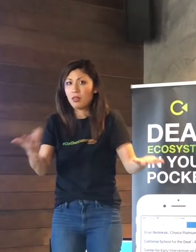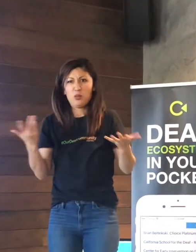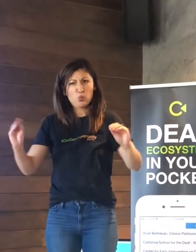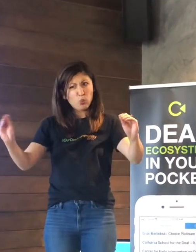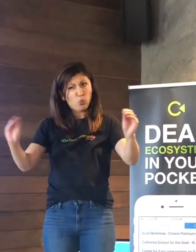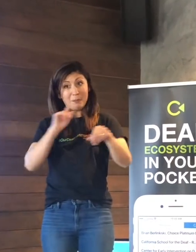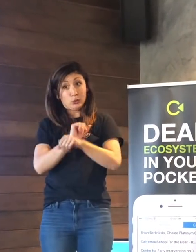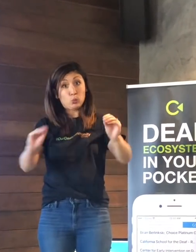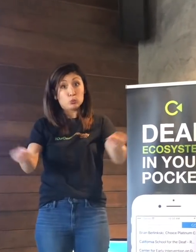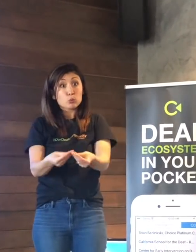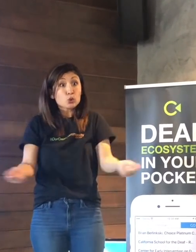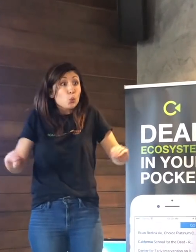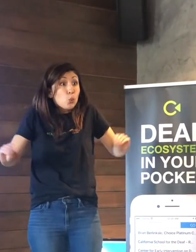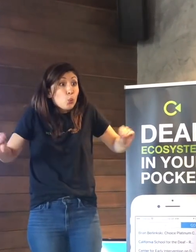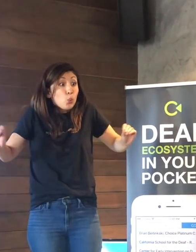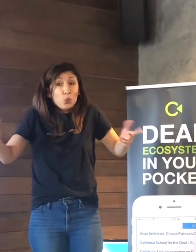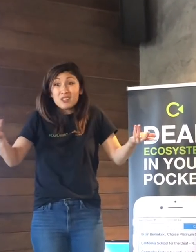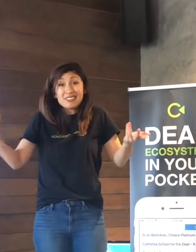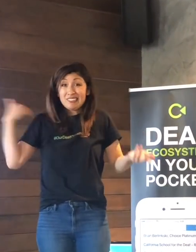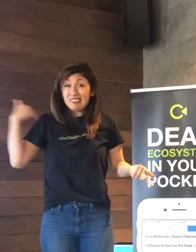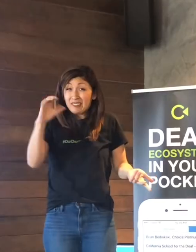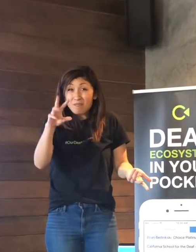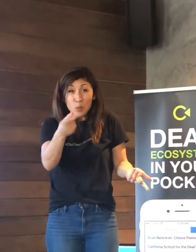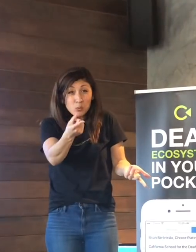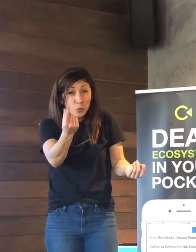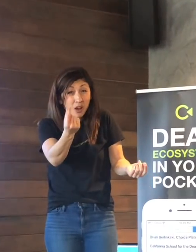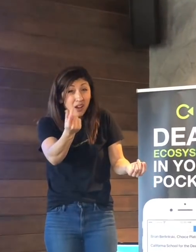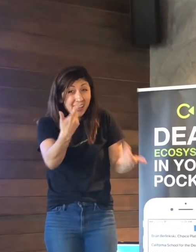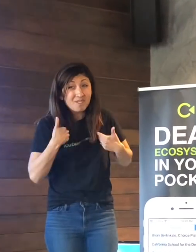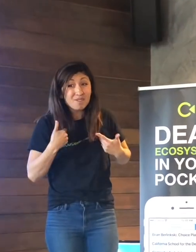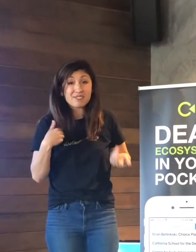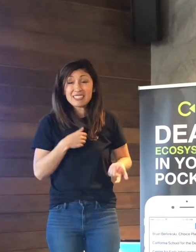They were stuck, because there was literally no other solution out there. They came to Convo and asked what we had.